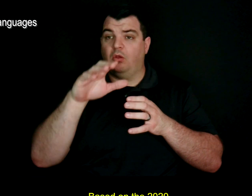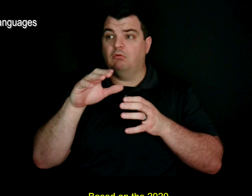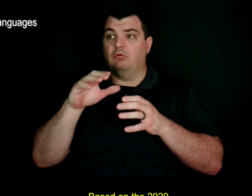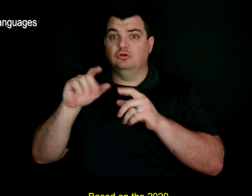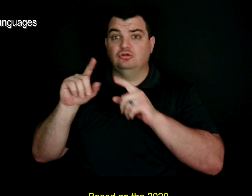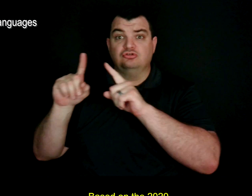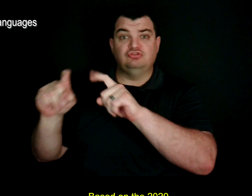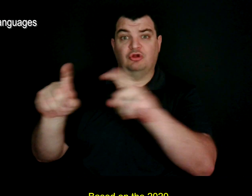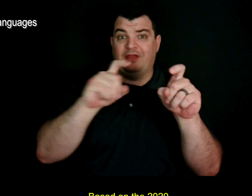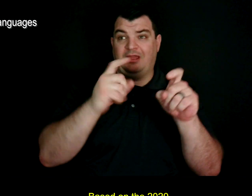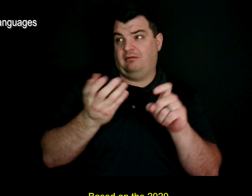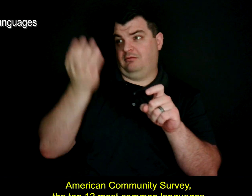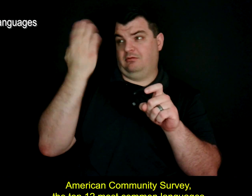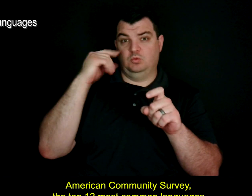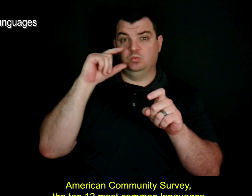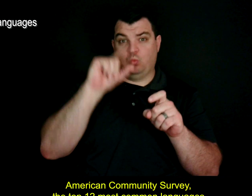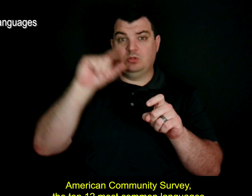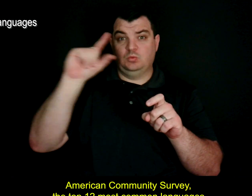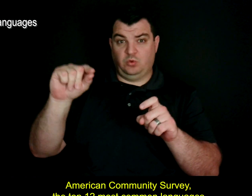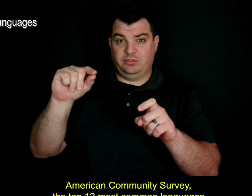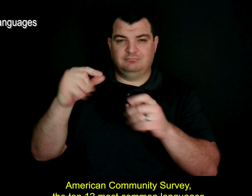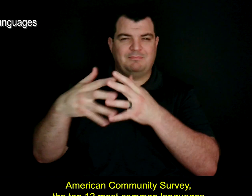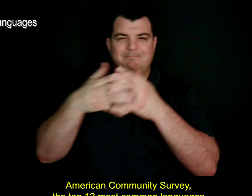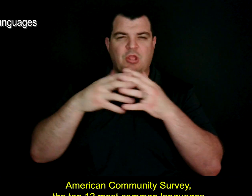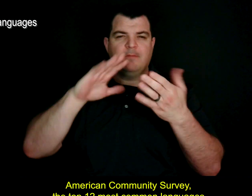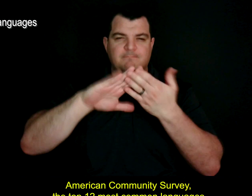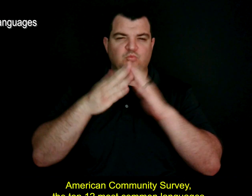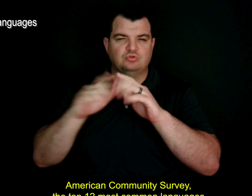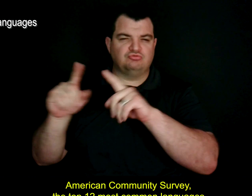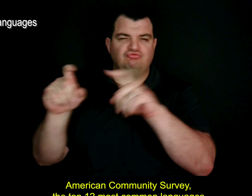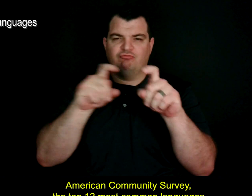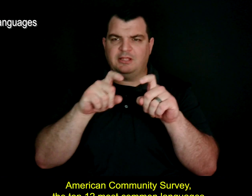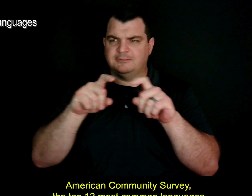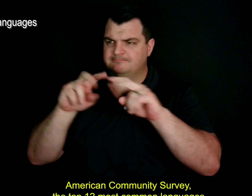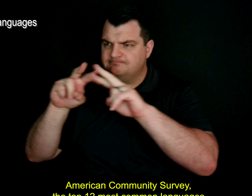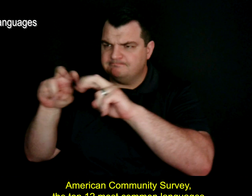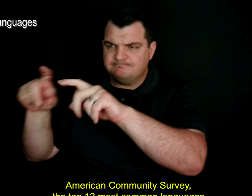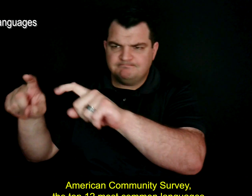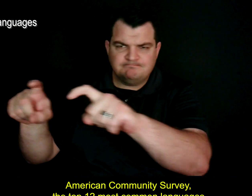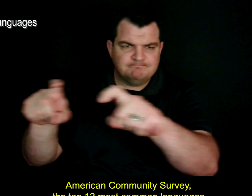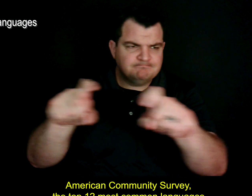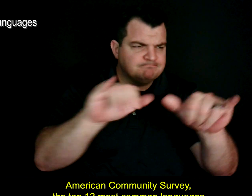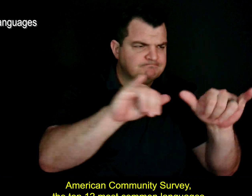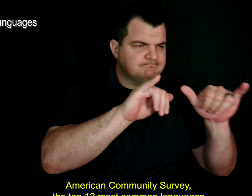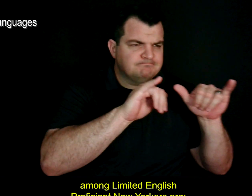Based on the 2020 American Community Survey, the top 12 most common languages